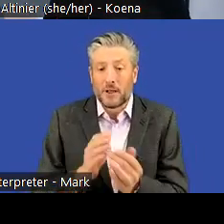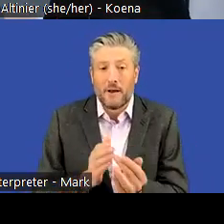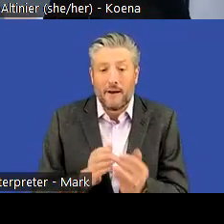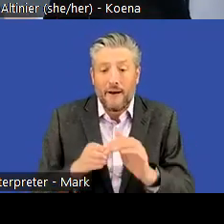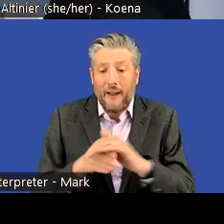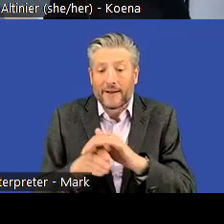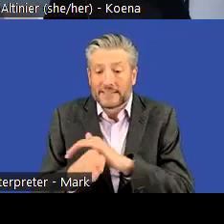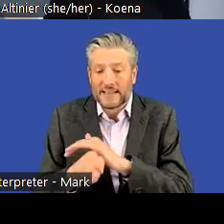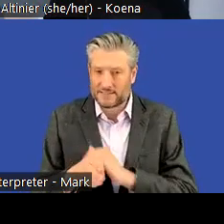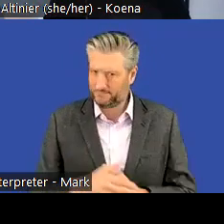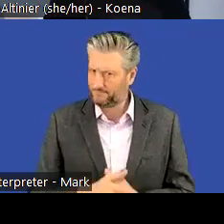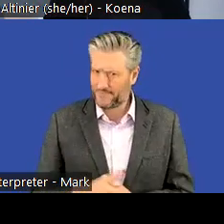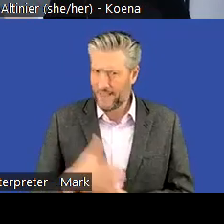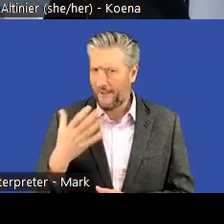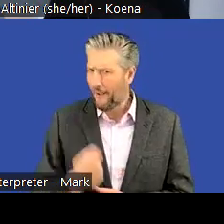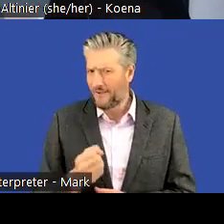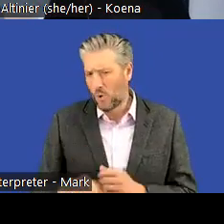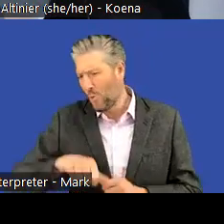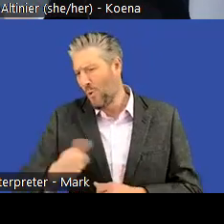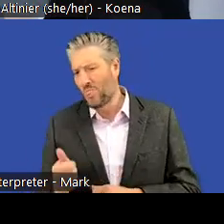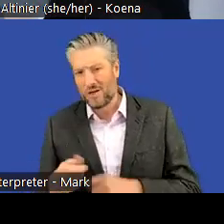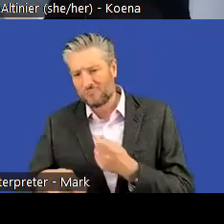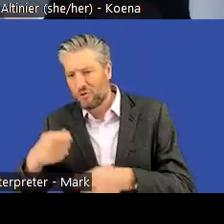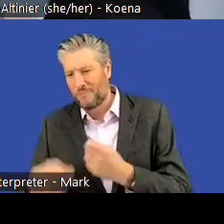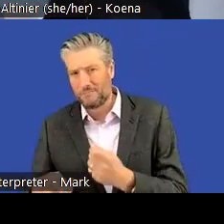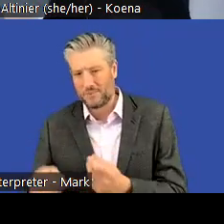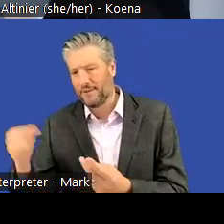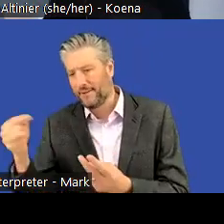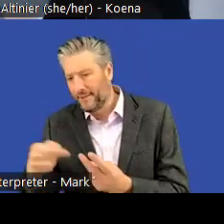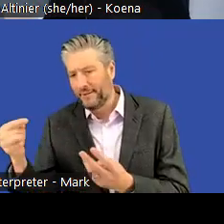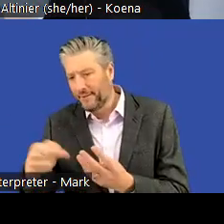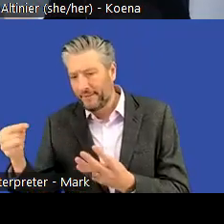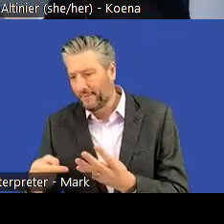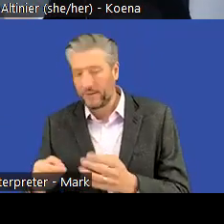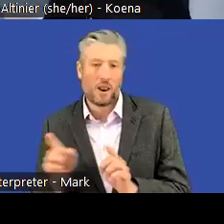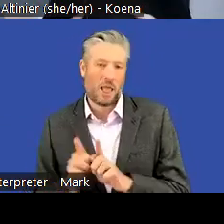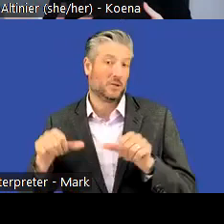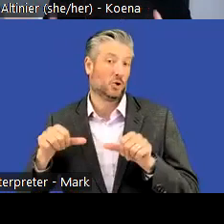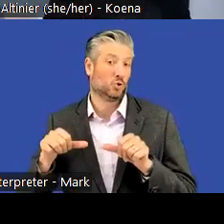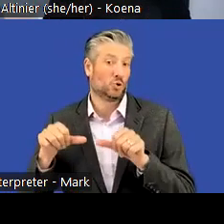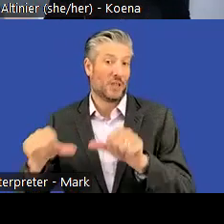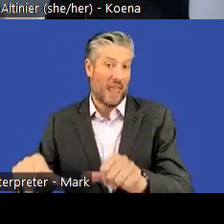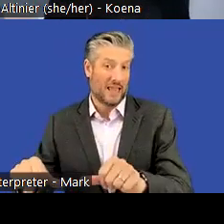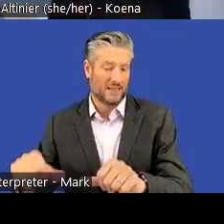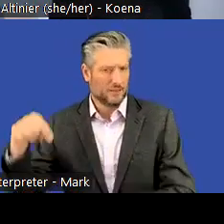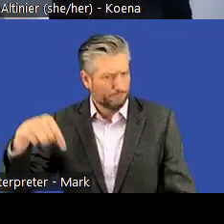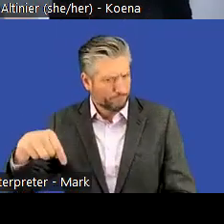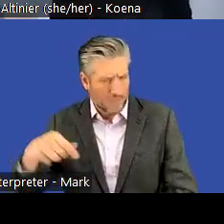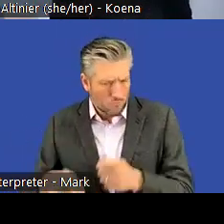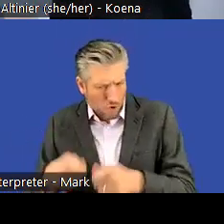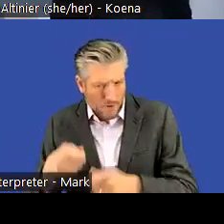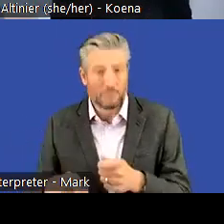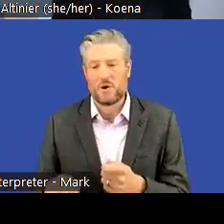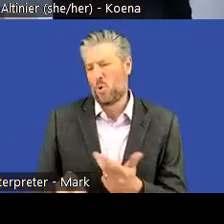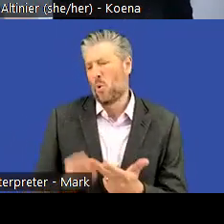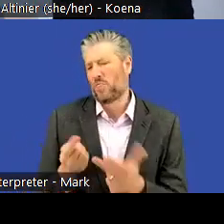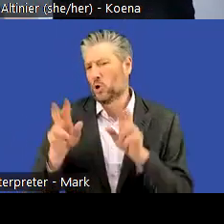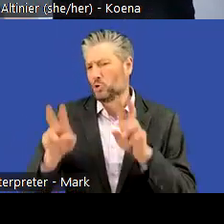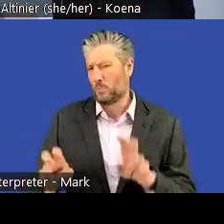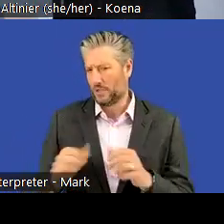We have the same problem, for example, for sustainability and other matters.